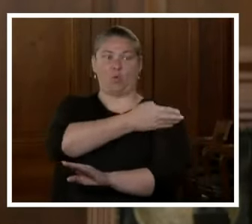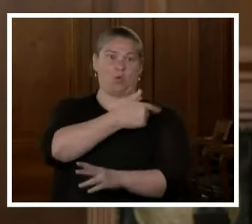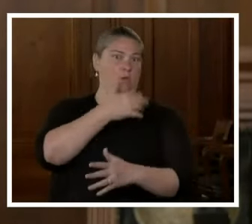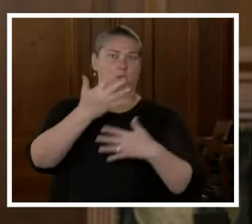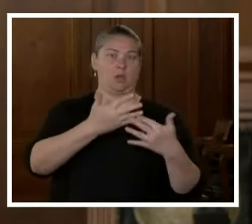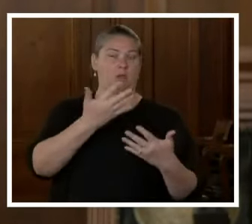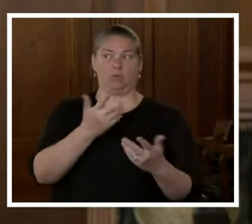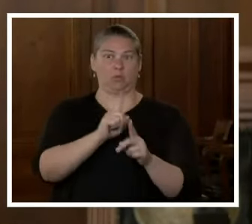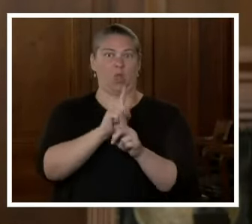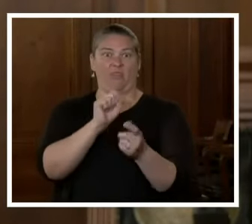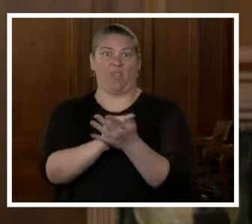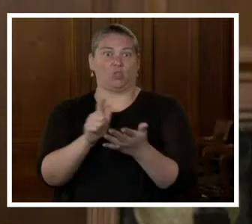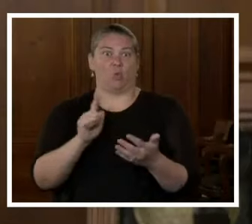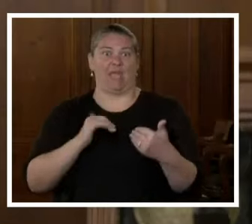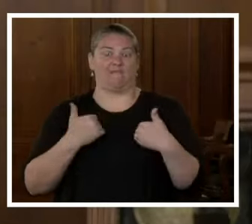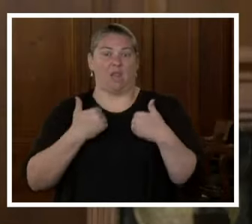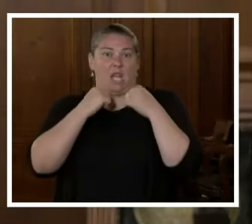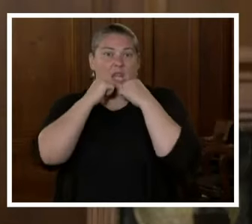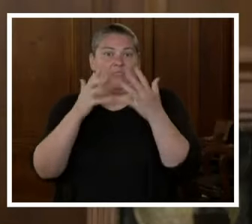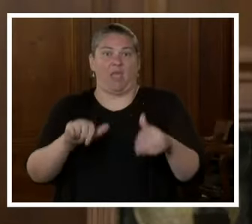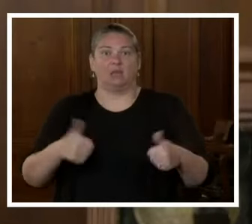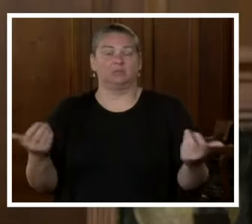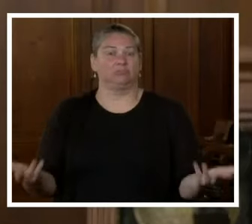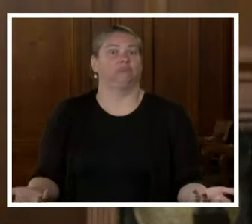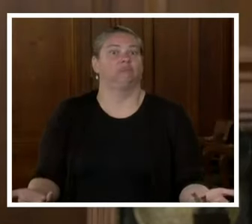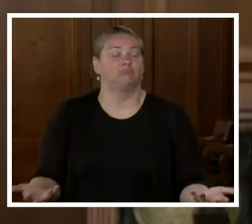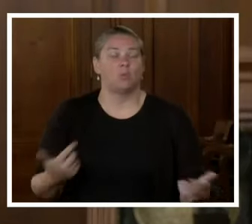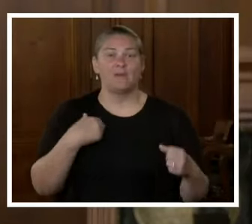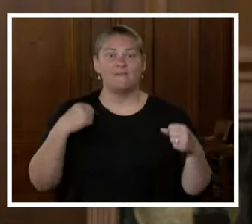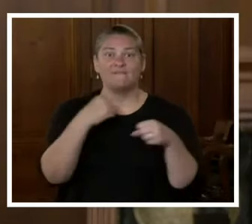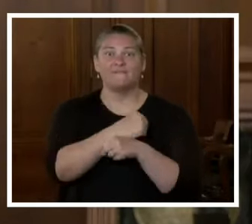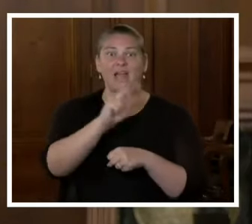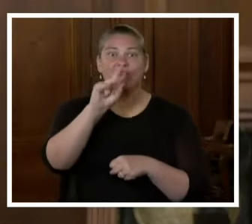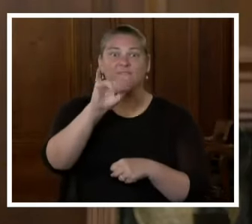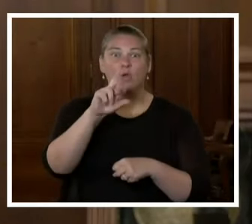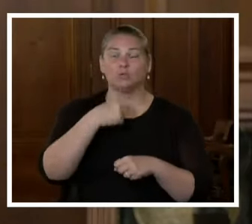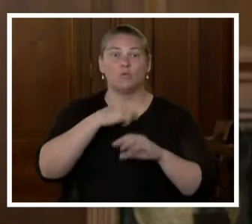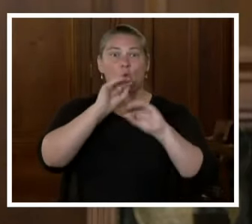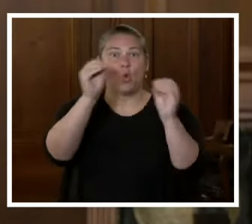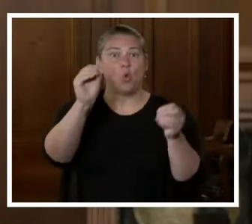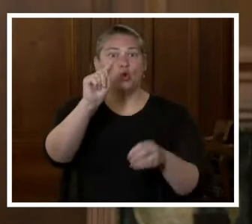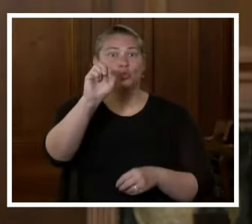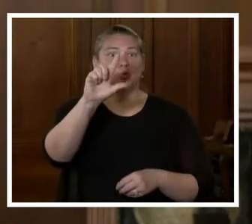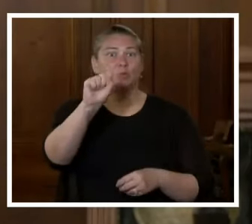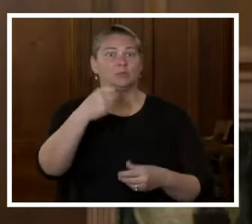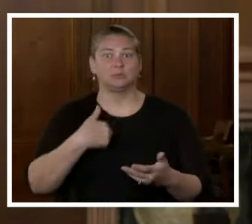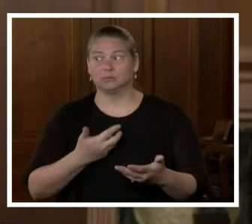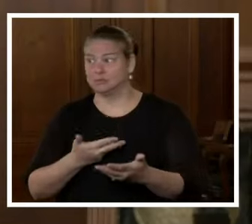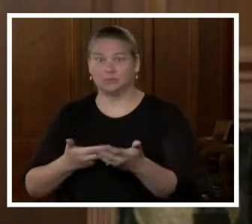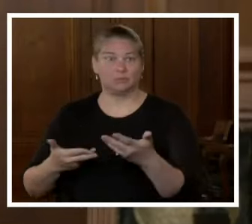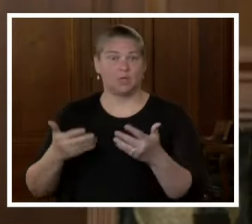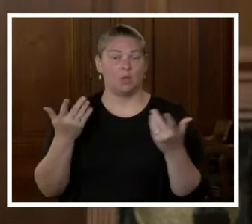INVITED TO PARTICIPATE. AND THAT PART CONCERNS ME, BUT I